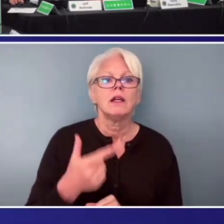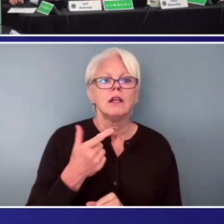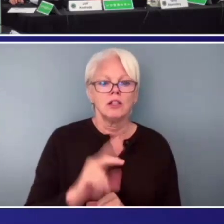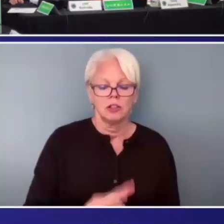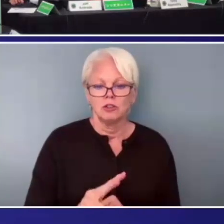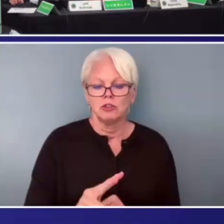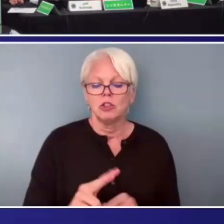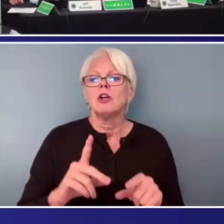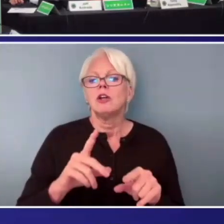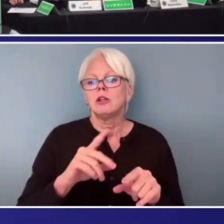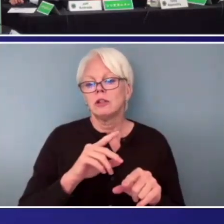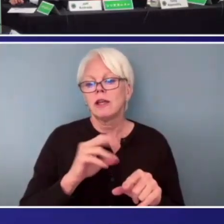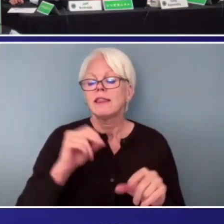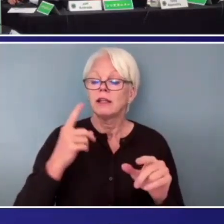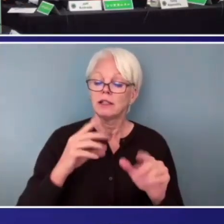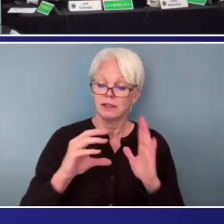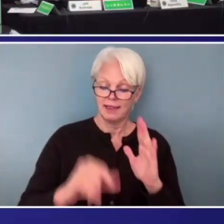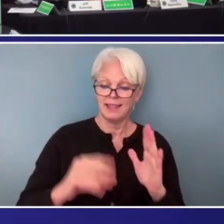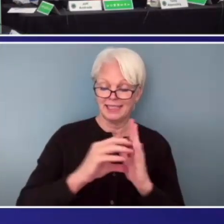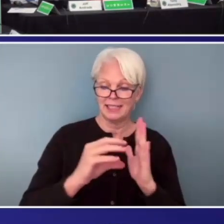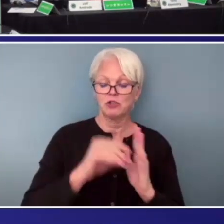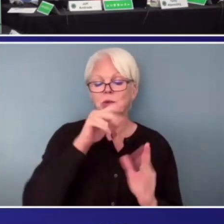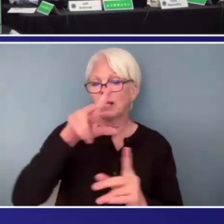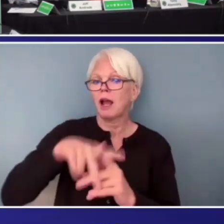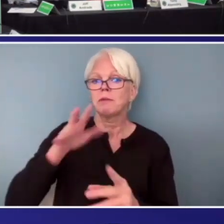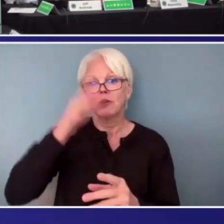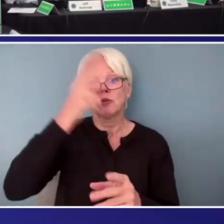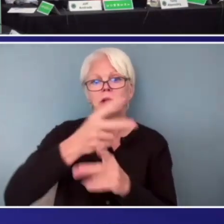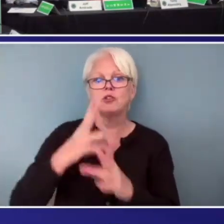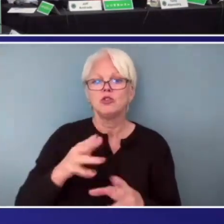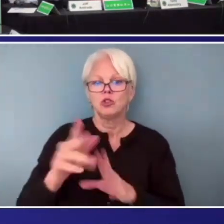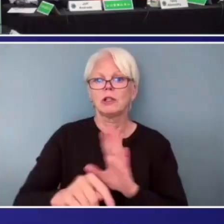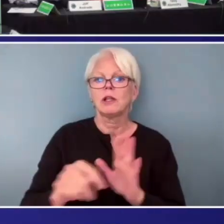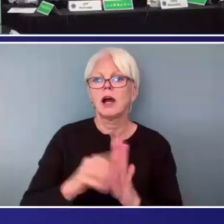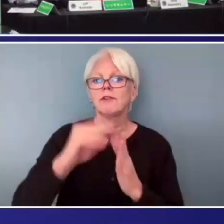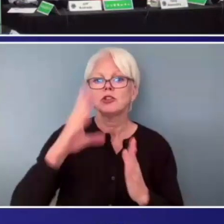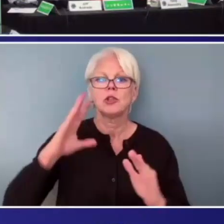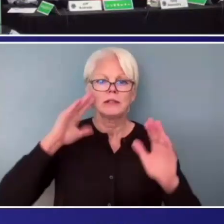of this section shall not be applicable to parent borrowers during the period of the student's expected time to credential if,